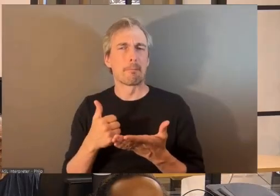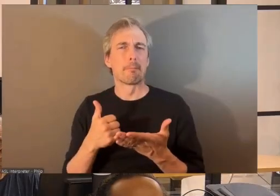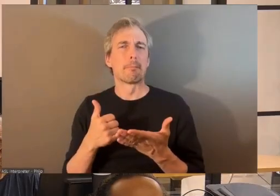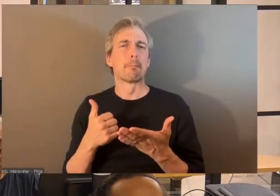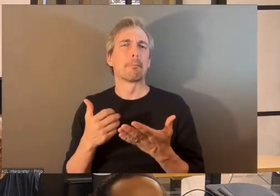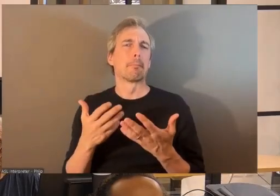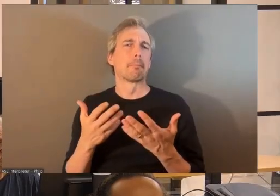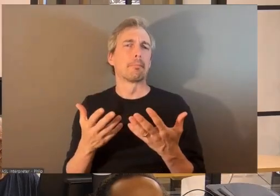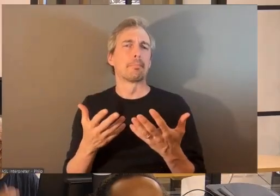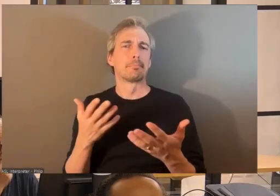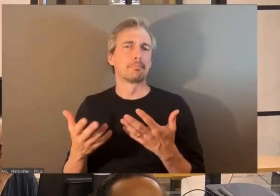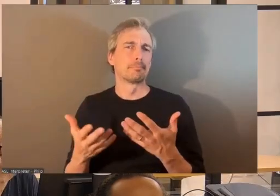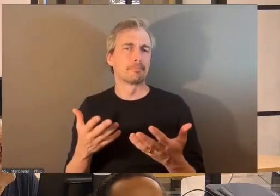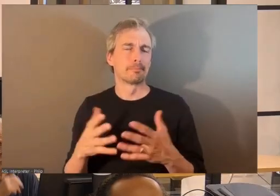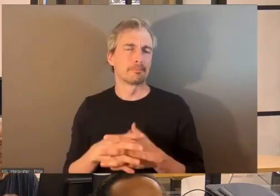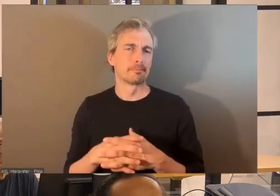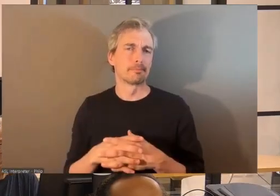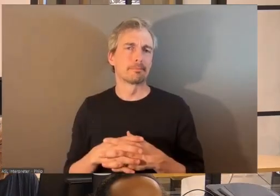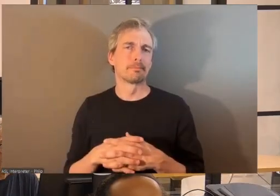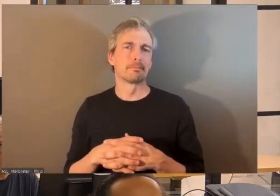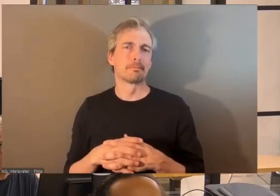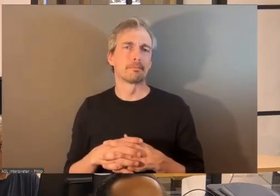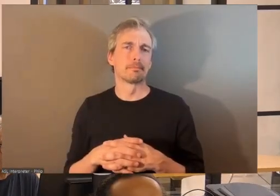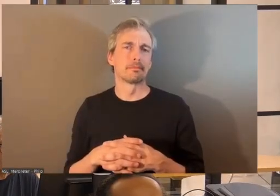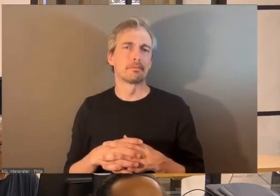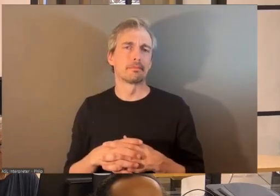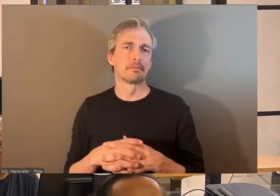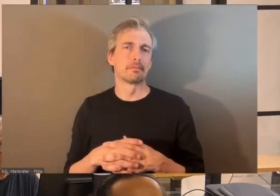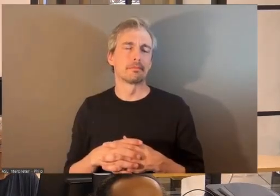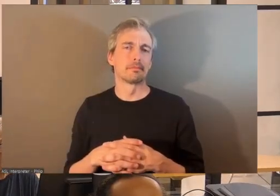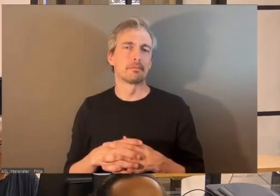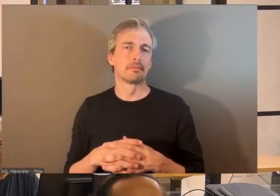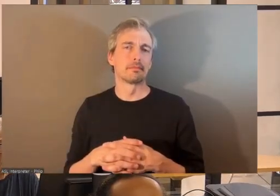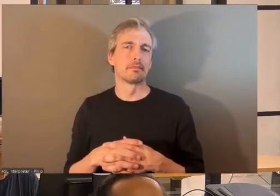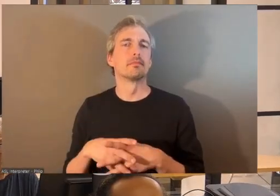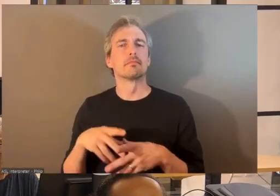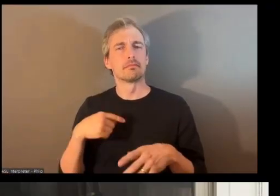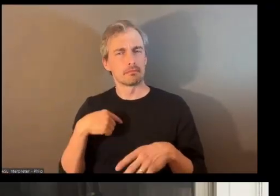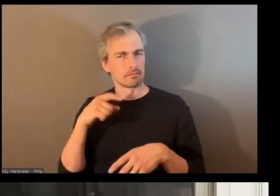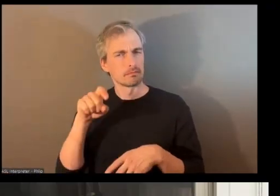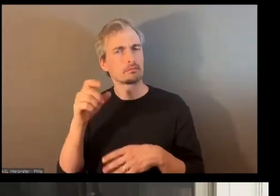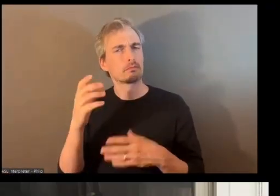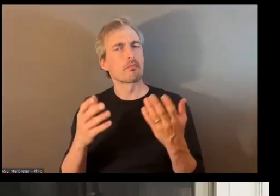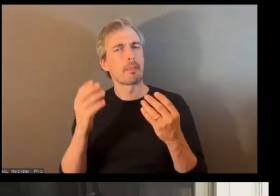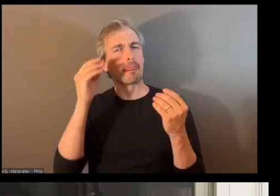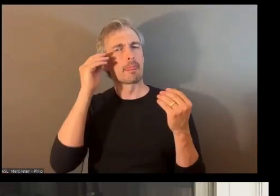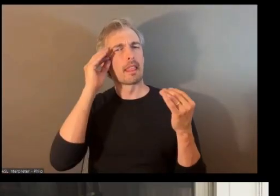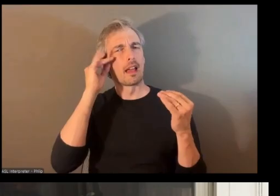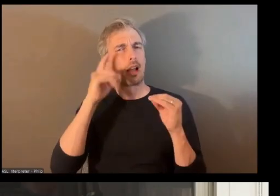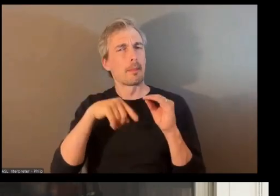I need to maybe think a little bit about this. Let me take it with me and then again... I'll post a thing.